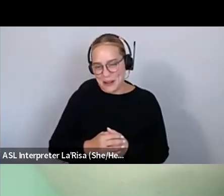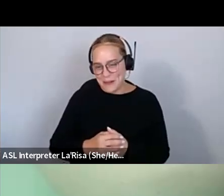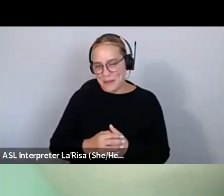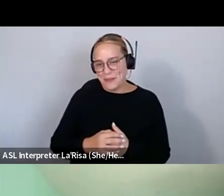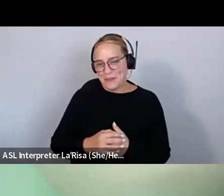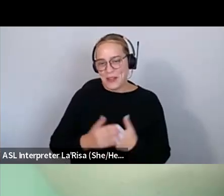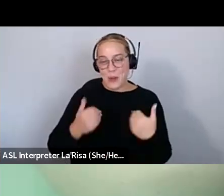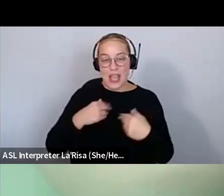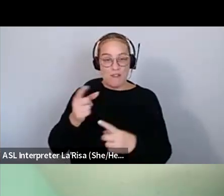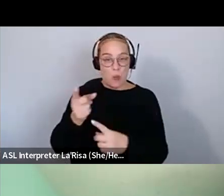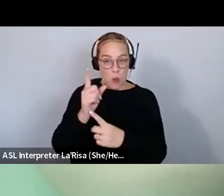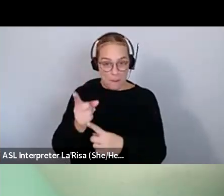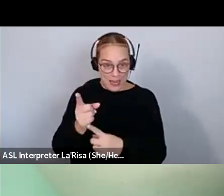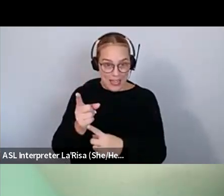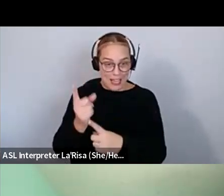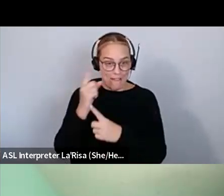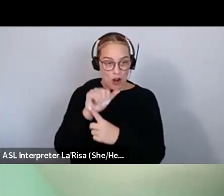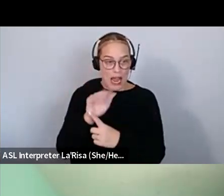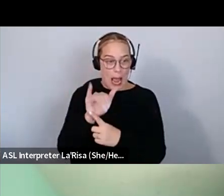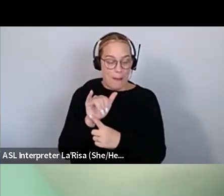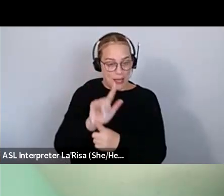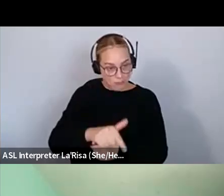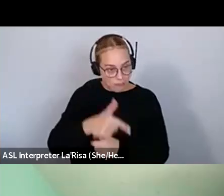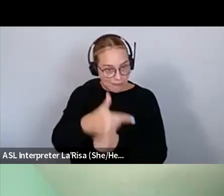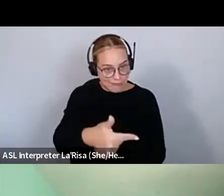I have a present. It's your ramp in my car.